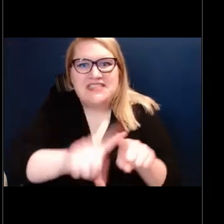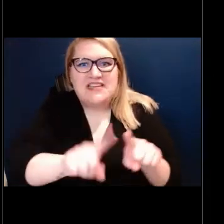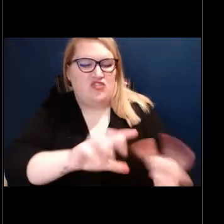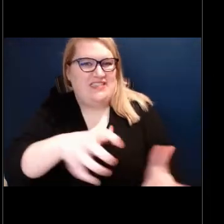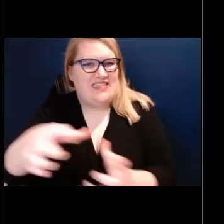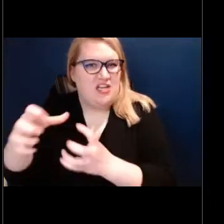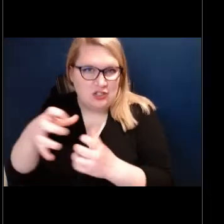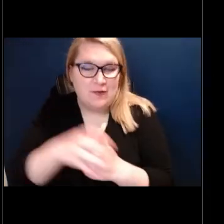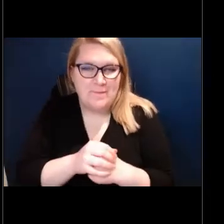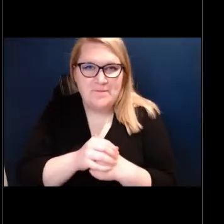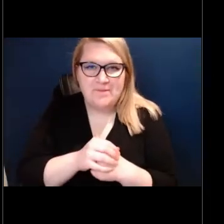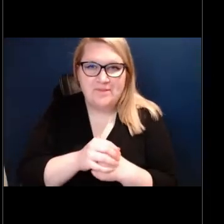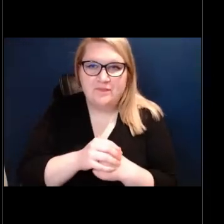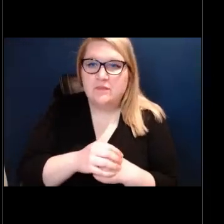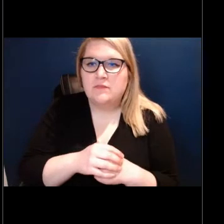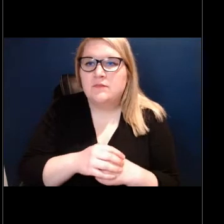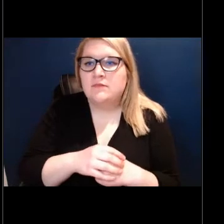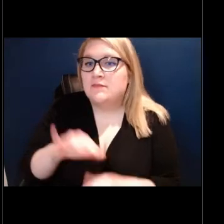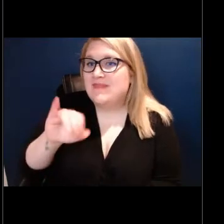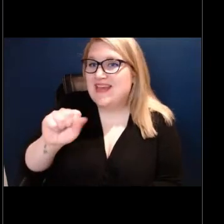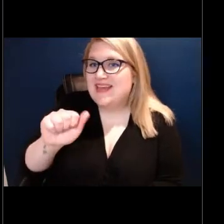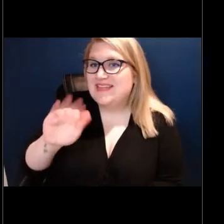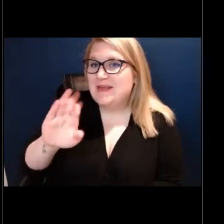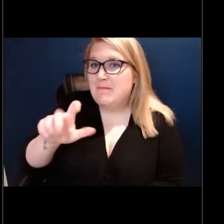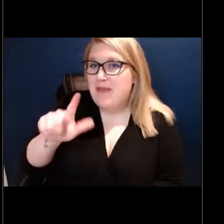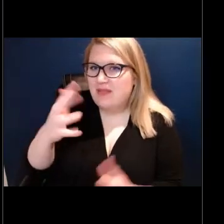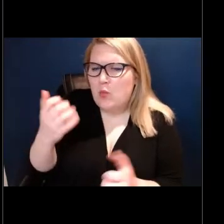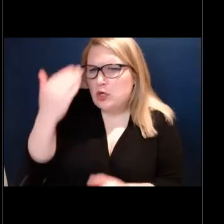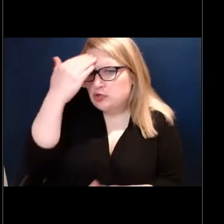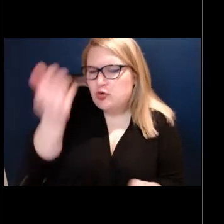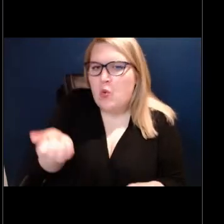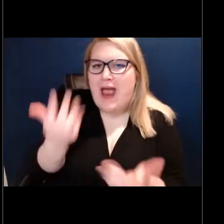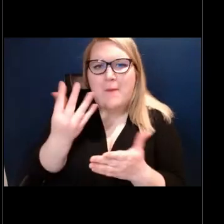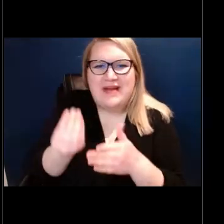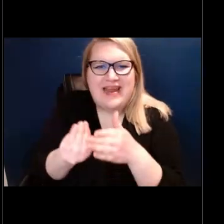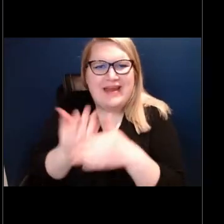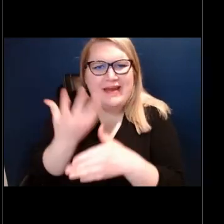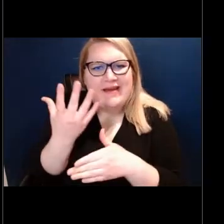[Nicole Bartlett] Great, Isabella would like to know how many volcanoes typically erupt in one year?